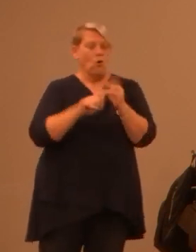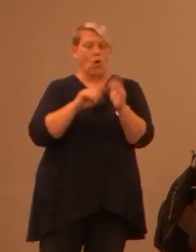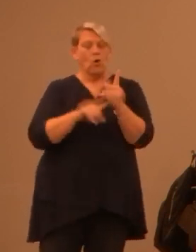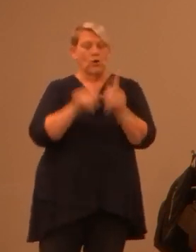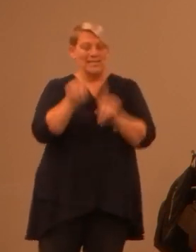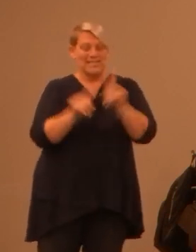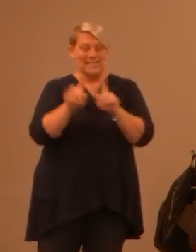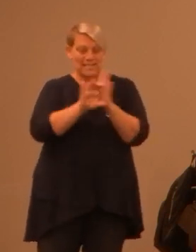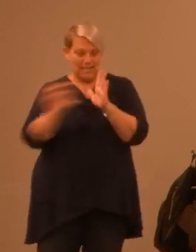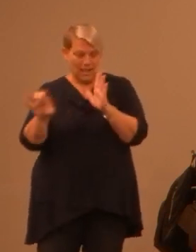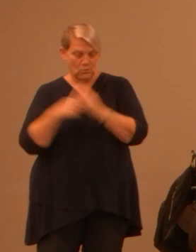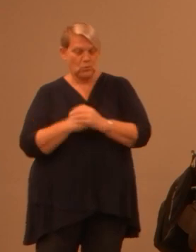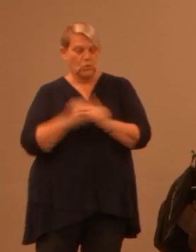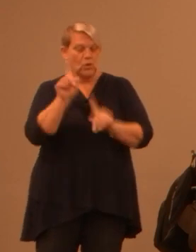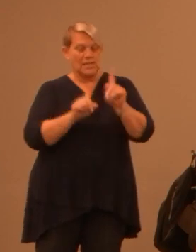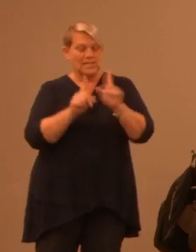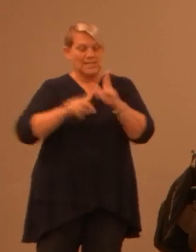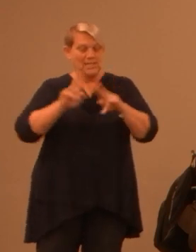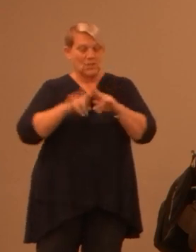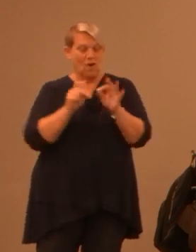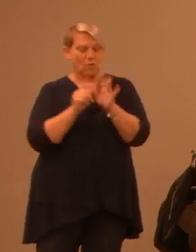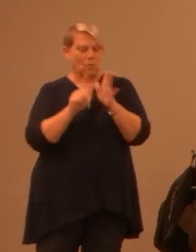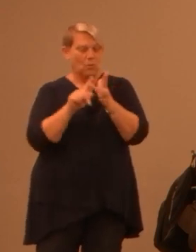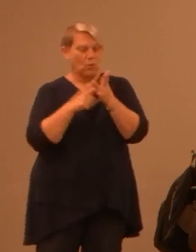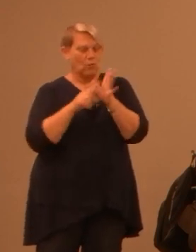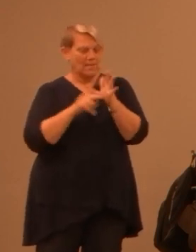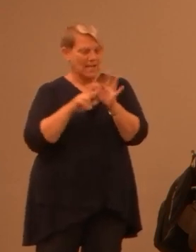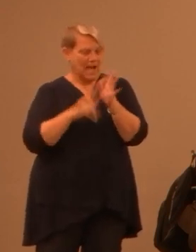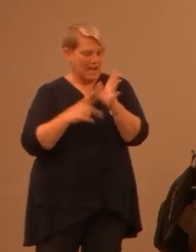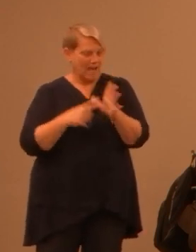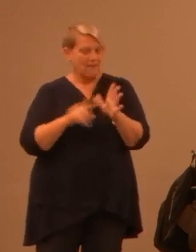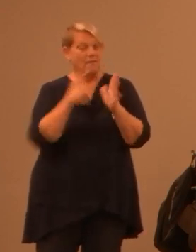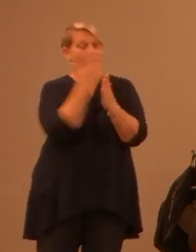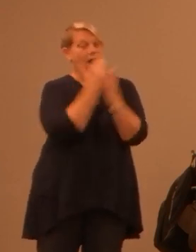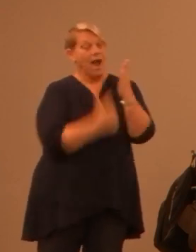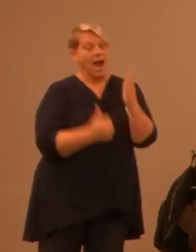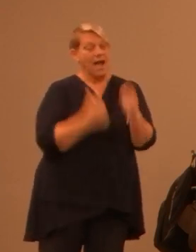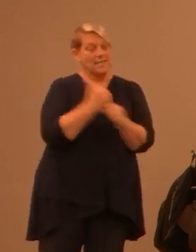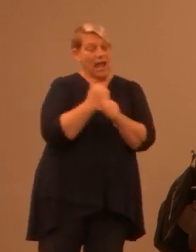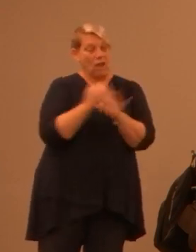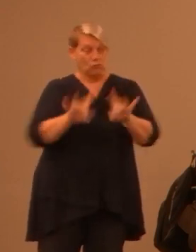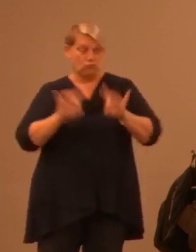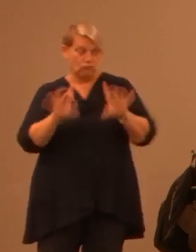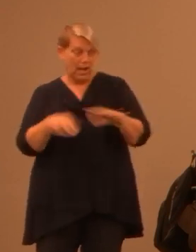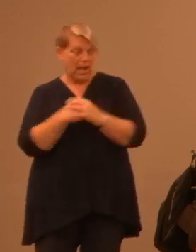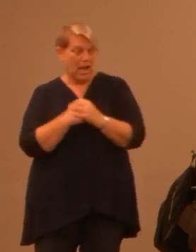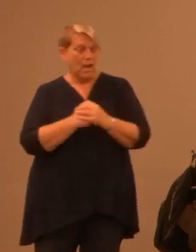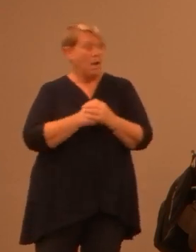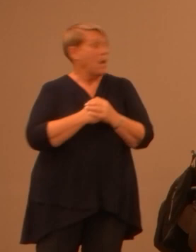City of Boroondara, Art Gallery of Western Australia, Migration Services